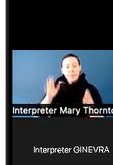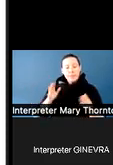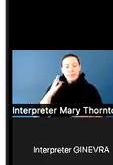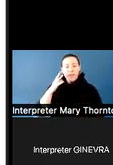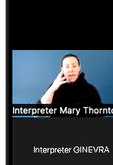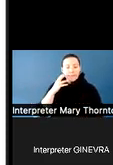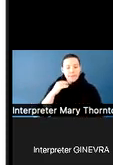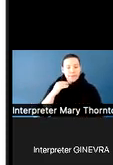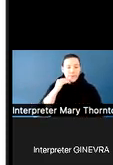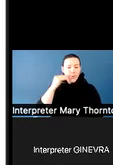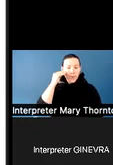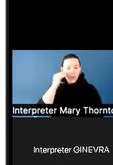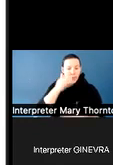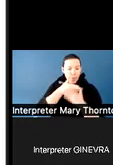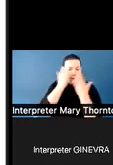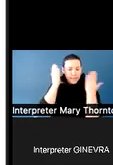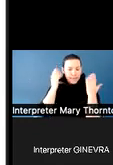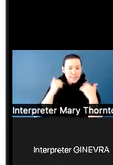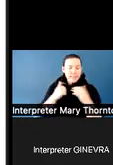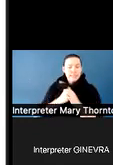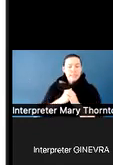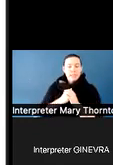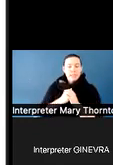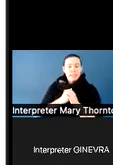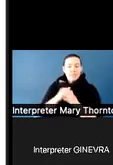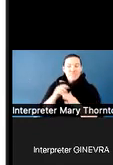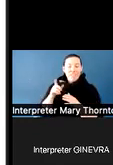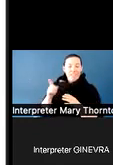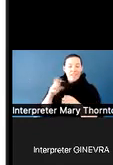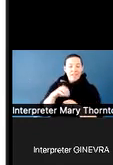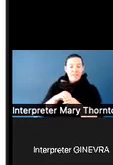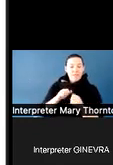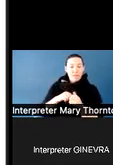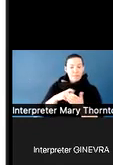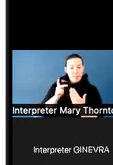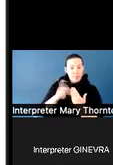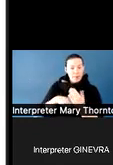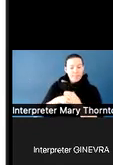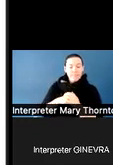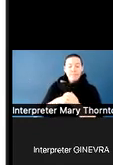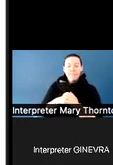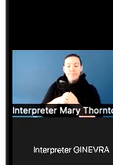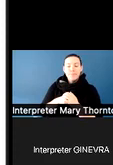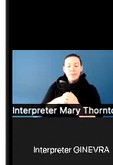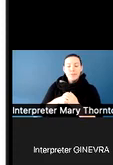that are enrolled in programs. And so this is an area where we want our professors and staff